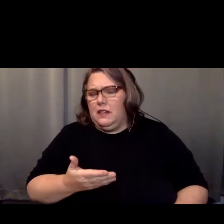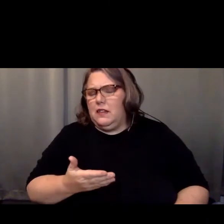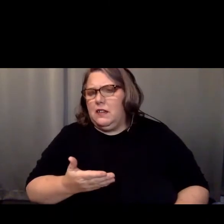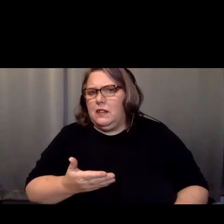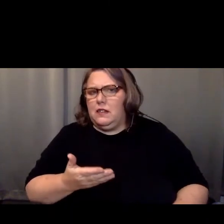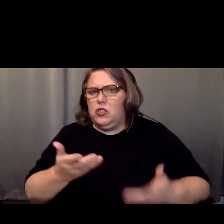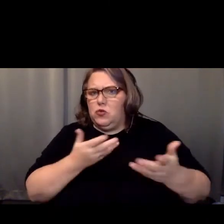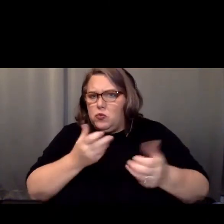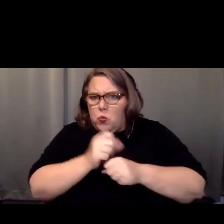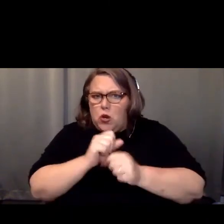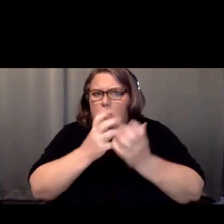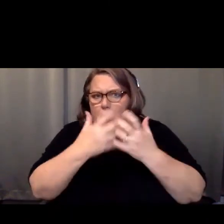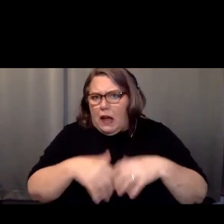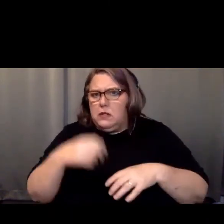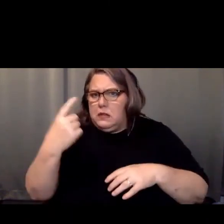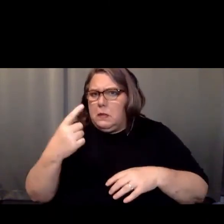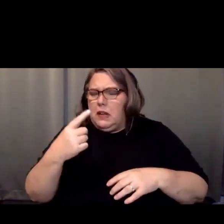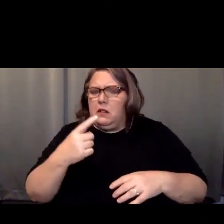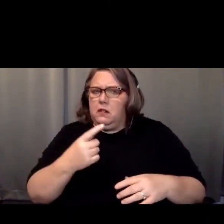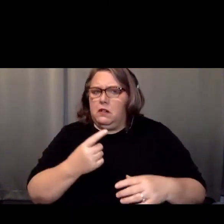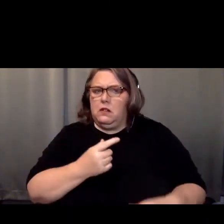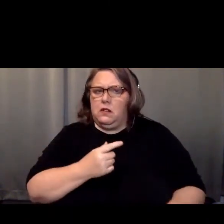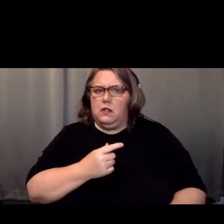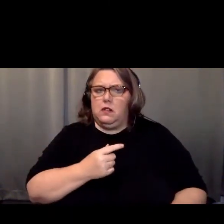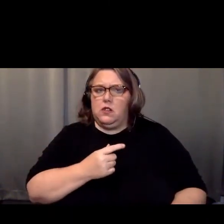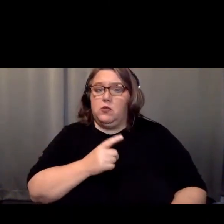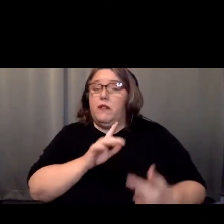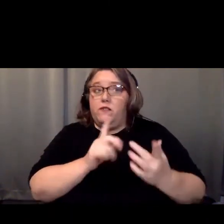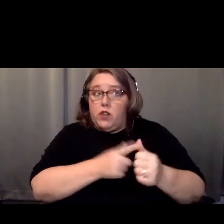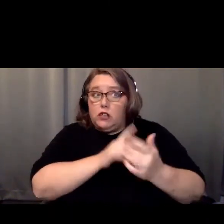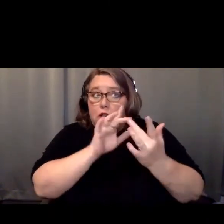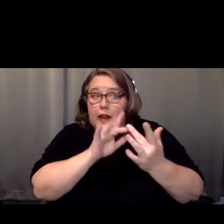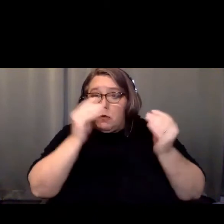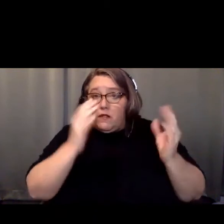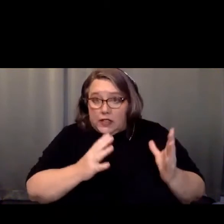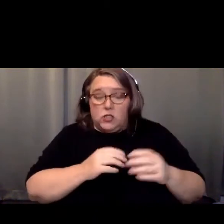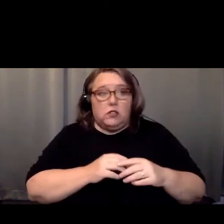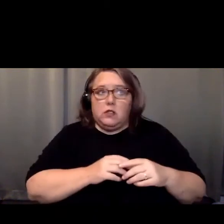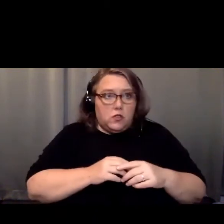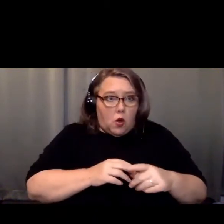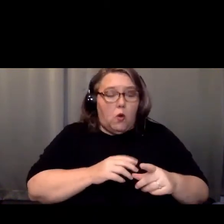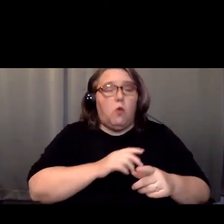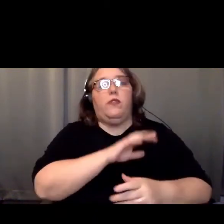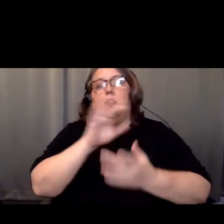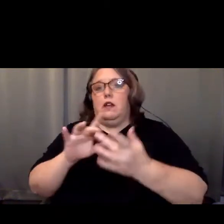and make something work. So, contact them first, then the Disability Services Office,